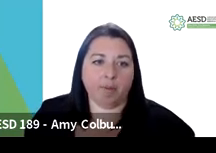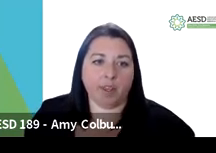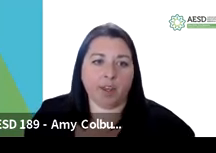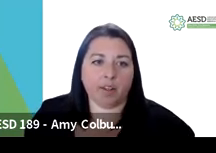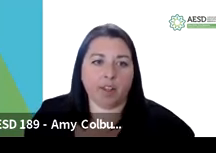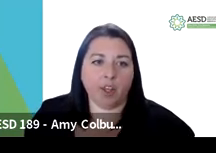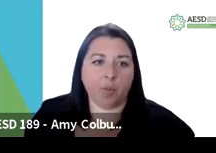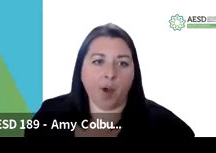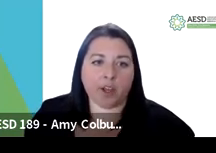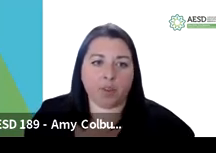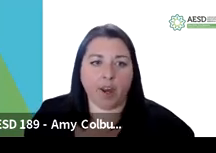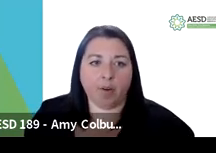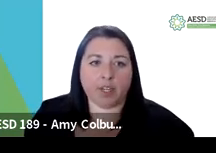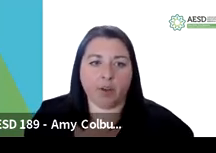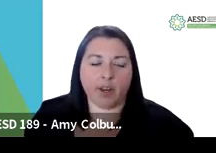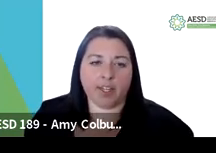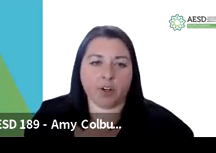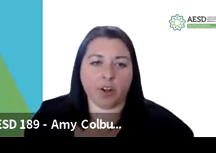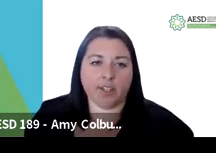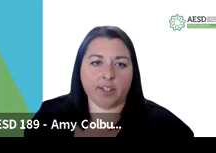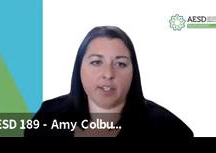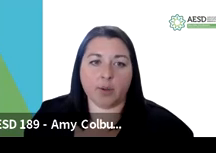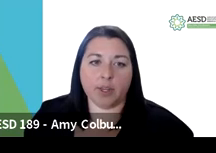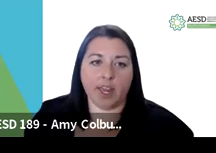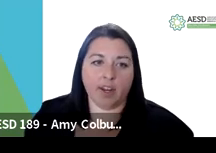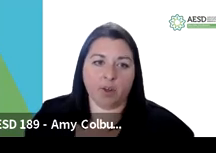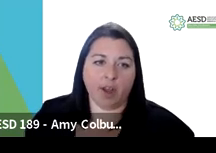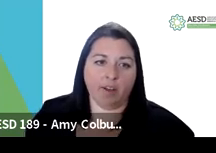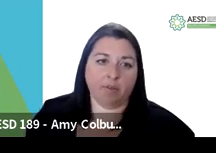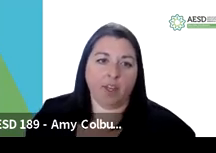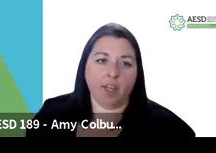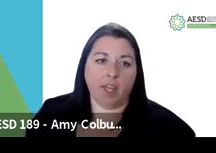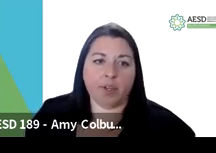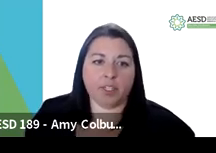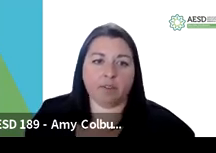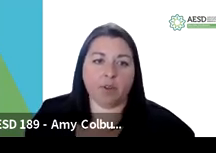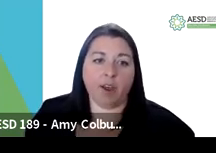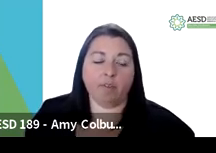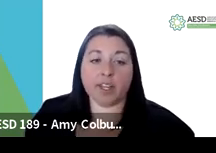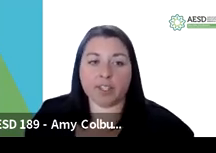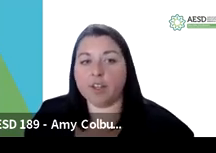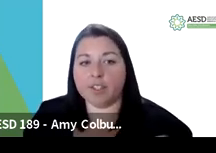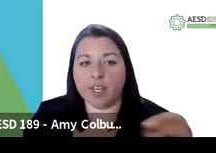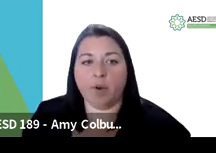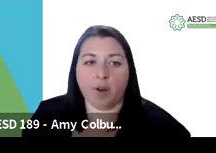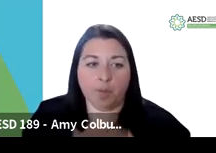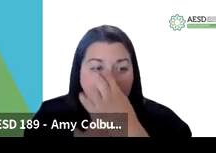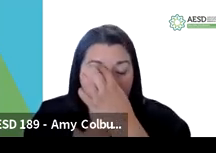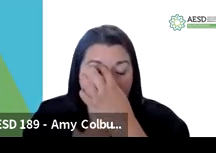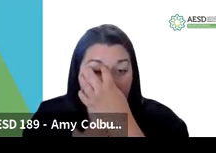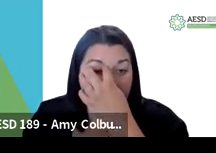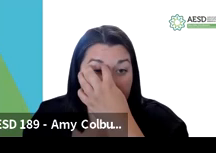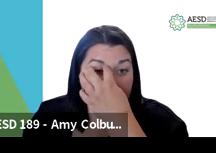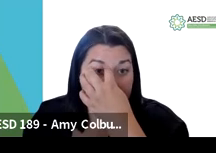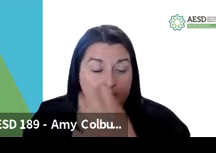ESD 189 - Amy Colburn: The little box with the arrows, how you can insert content. So again, if you have images. If you have links to things that you want to be within the text.